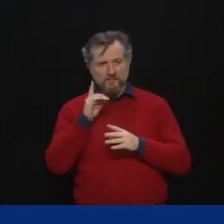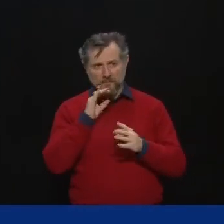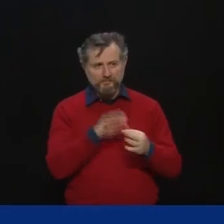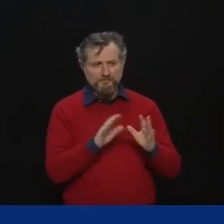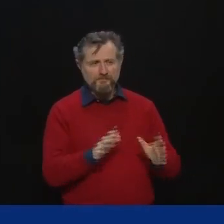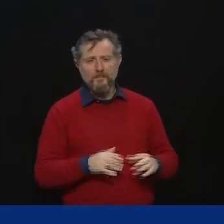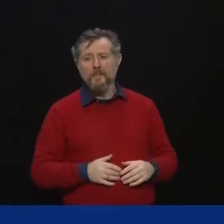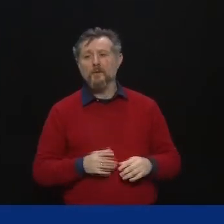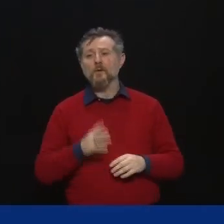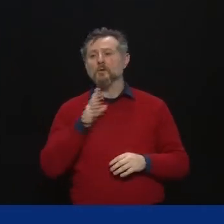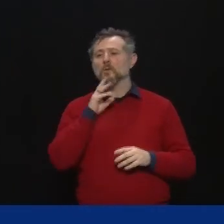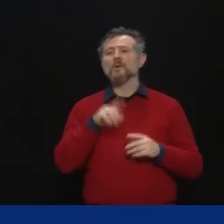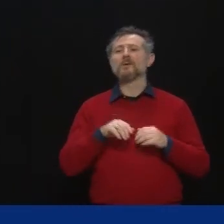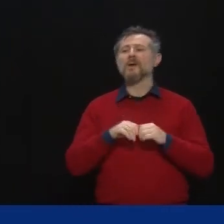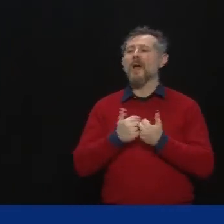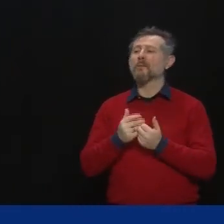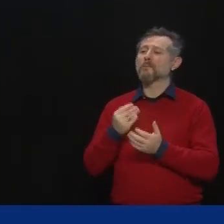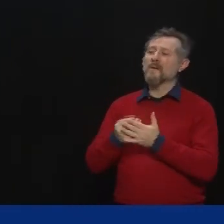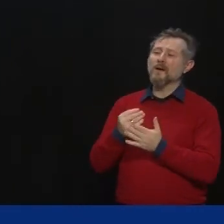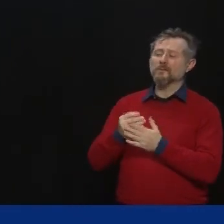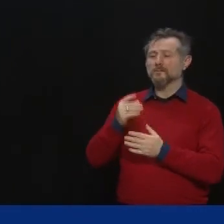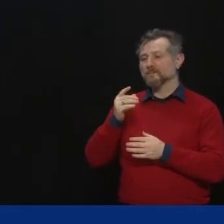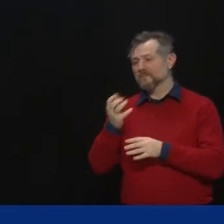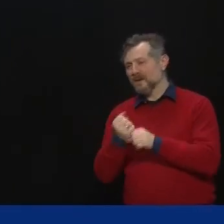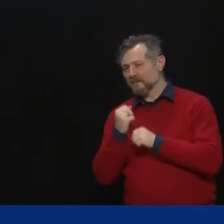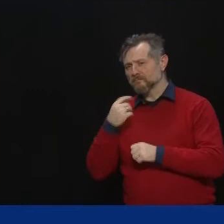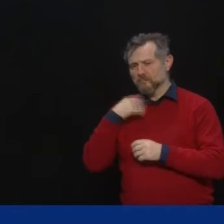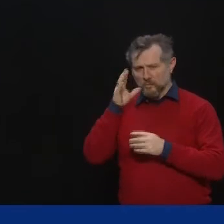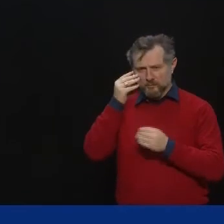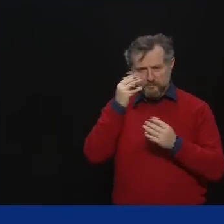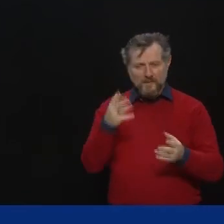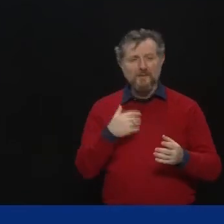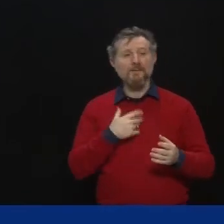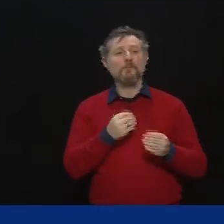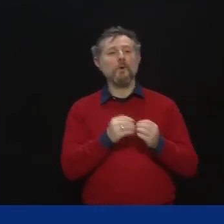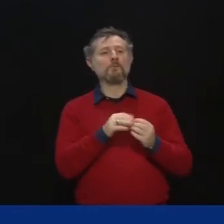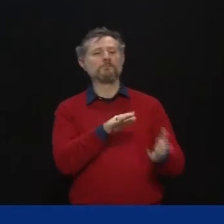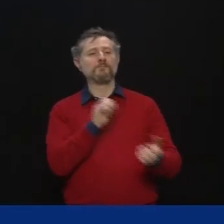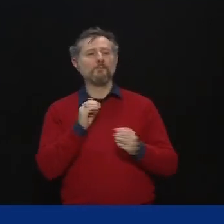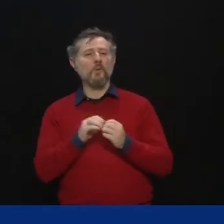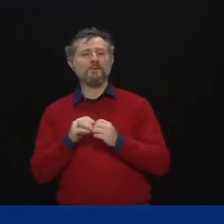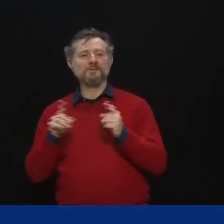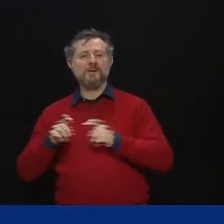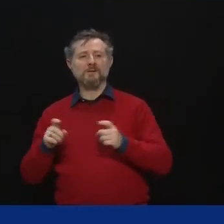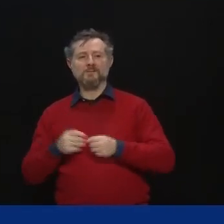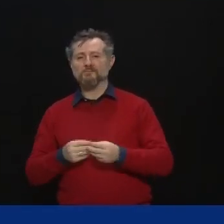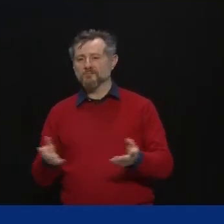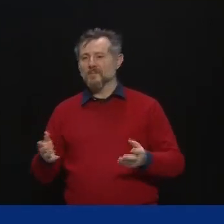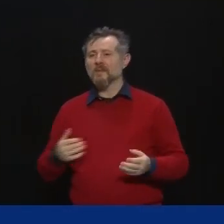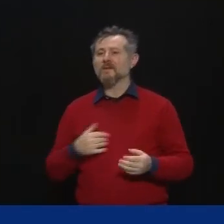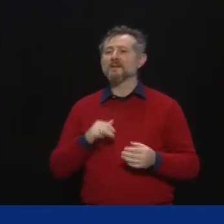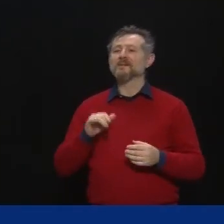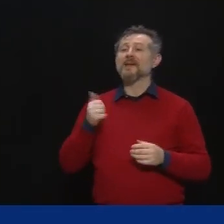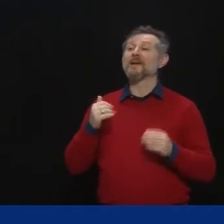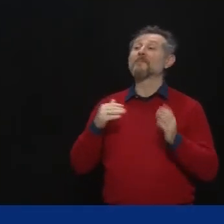THEY'RE FOLLOWING THE MASK AND VACCINATION REQUIREMENTS WE HAVE PUT IN PLACE FOR BUSINESSES. SO THAT IS AVAILABLE FOR THEM